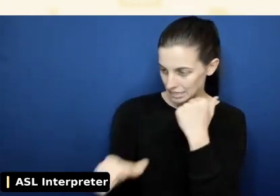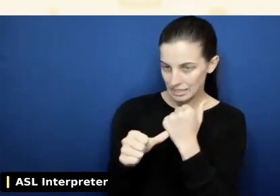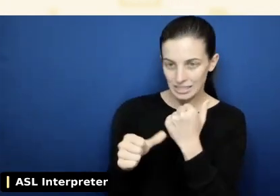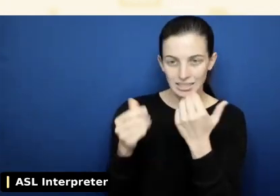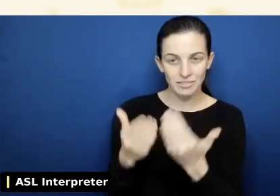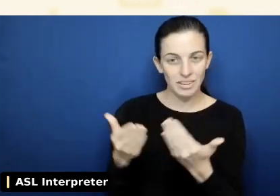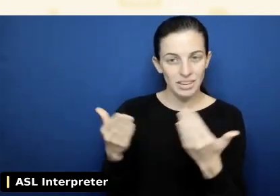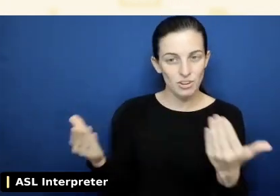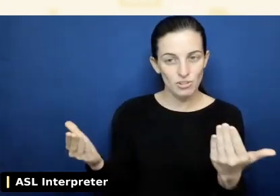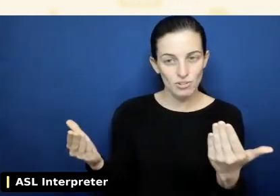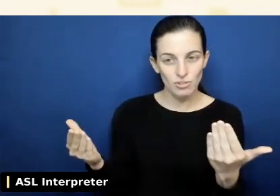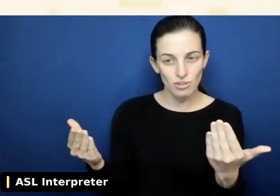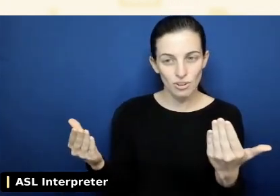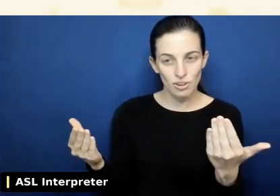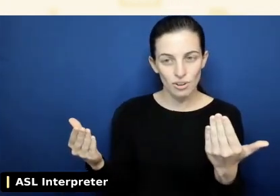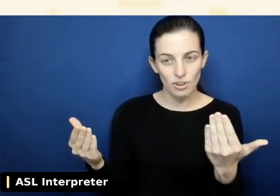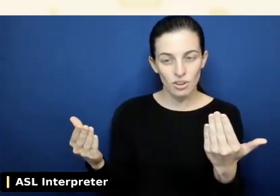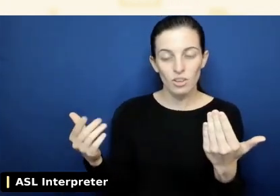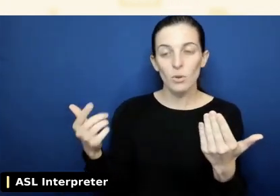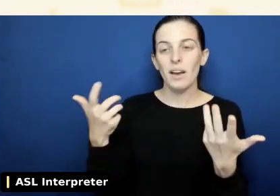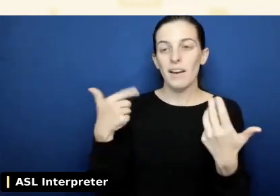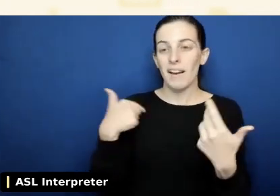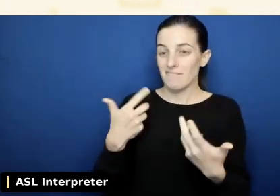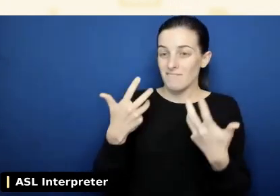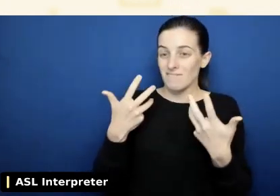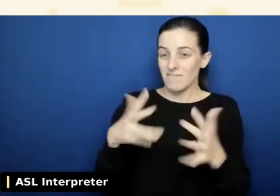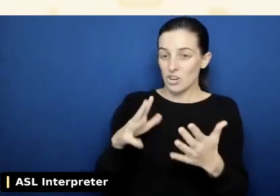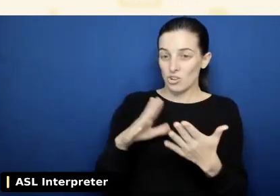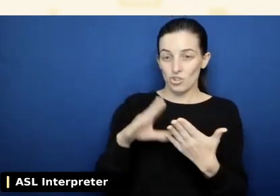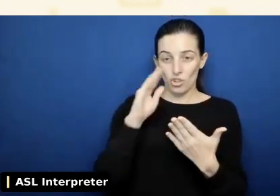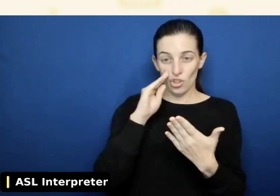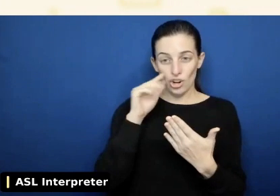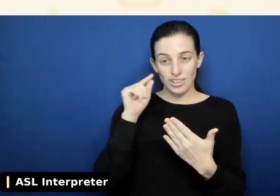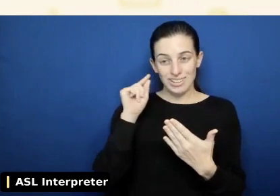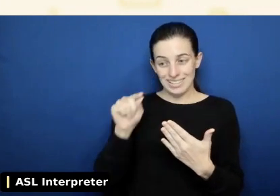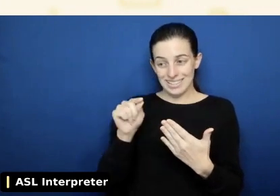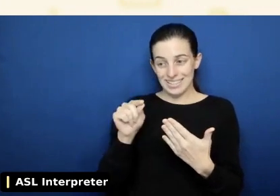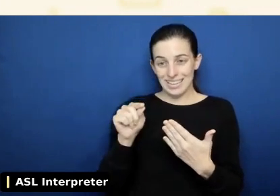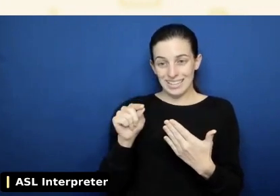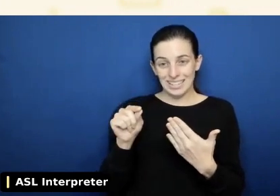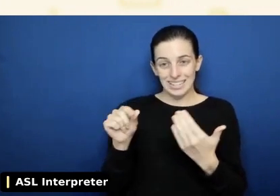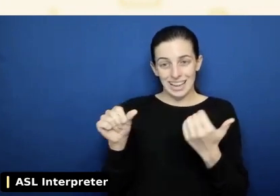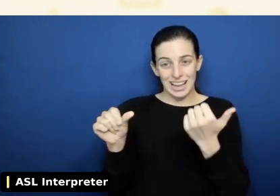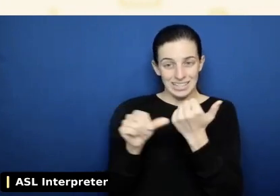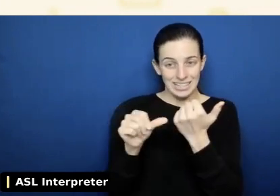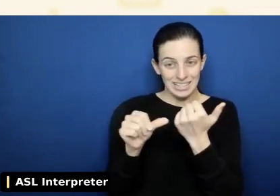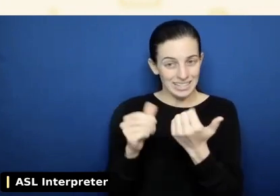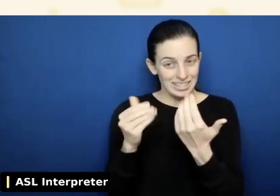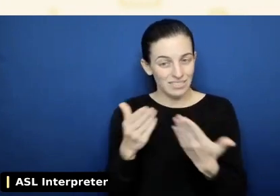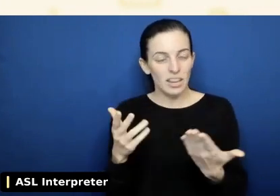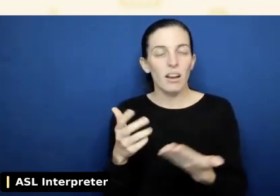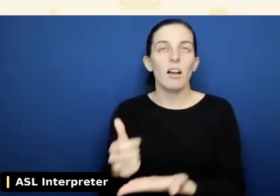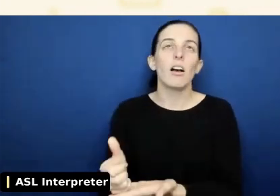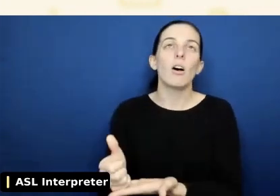But when I learned with this gear, it was so helpful for me